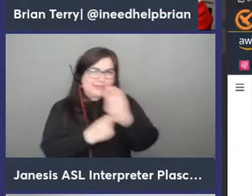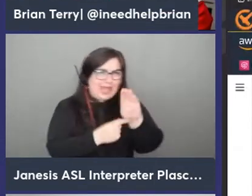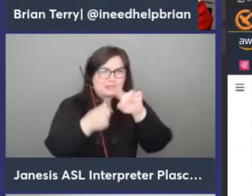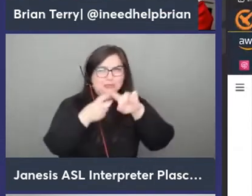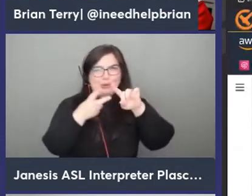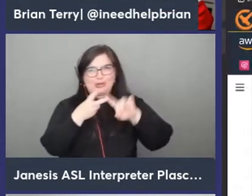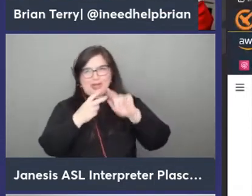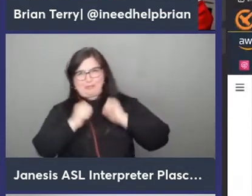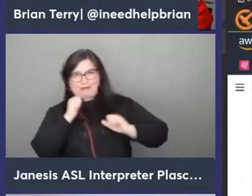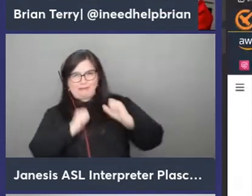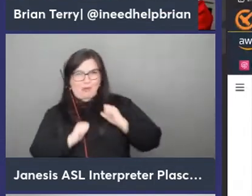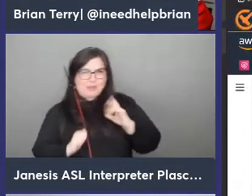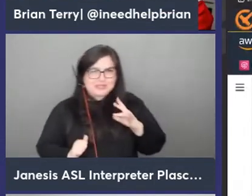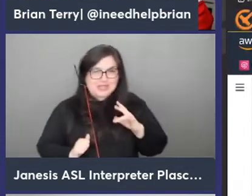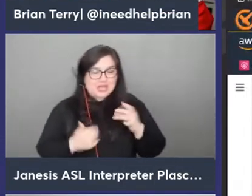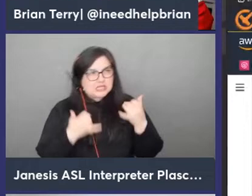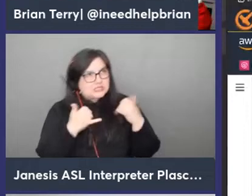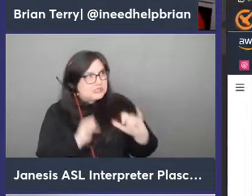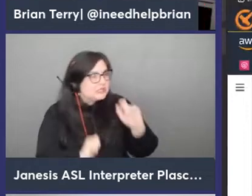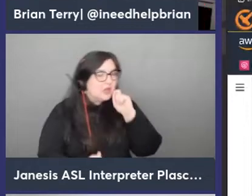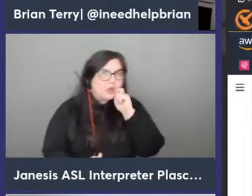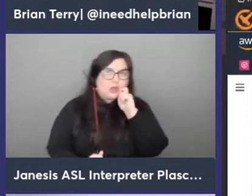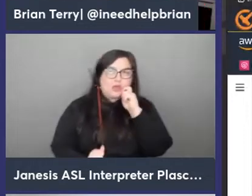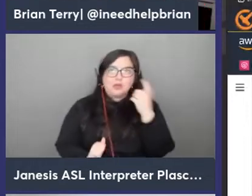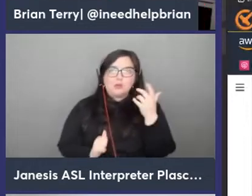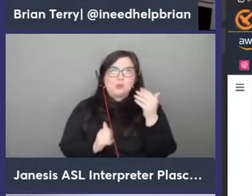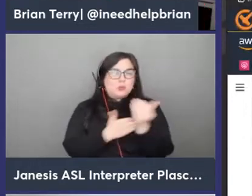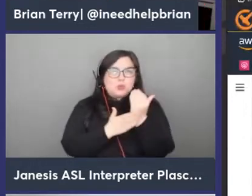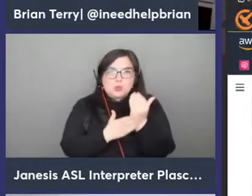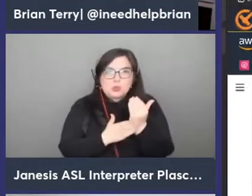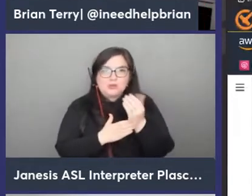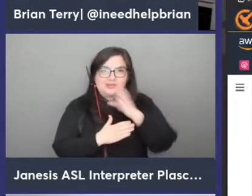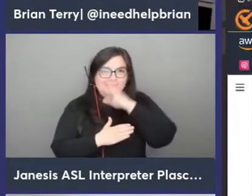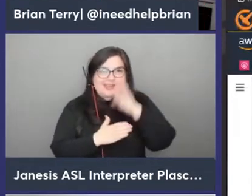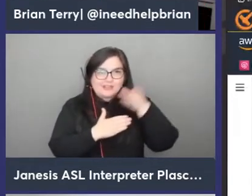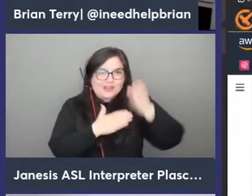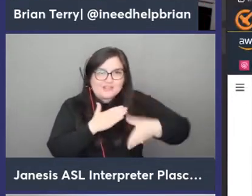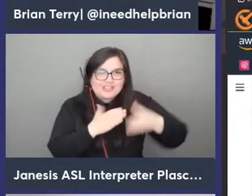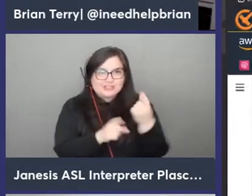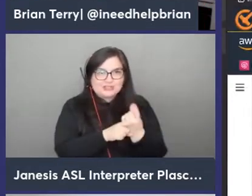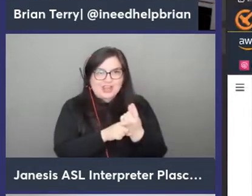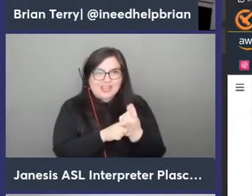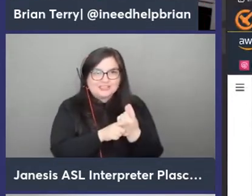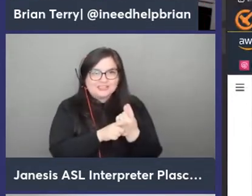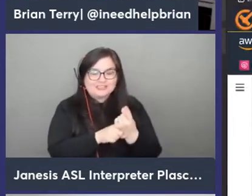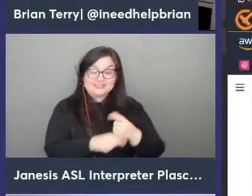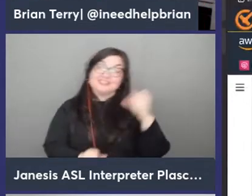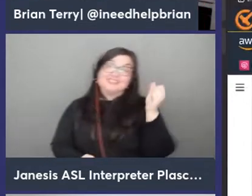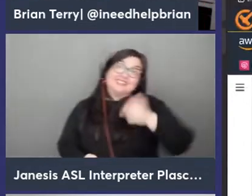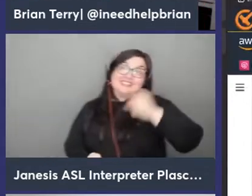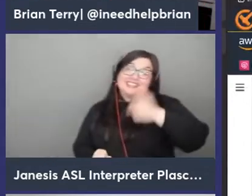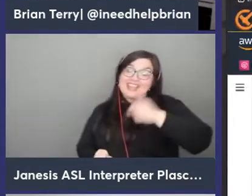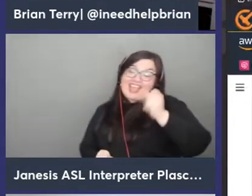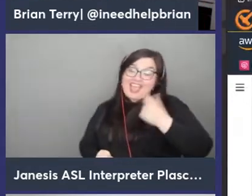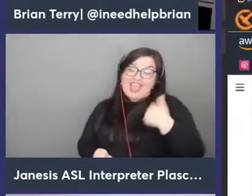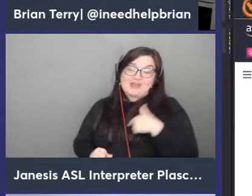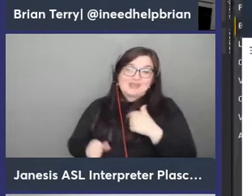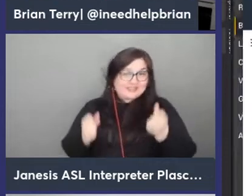And it's still new. Like, it's like never finished, right, never finished. Yeah, we've got a lot more that we plan for.